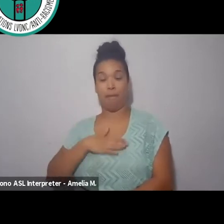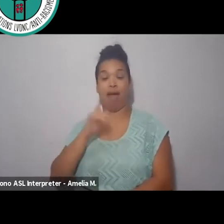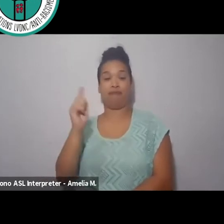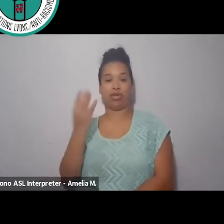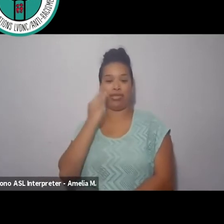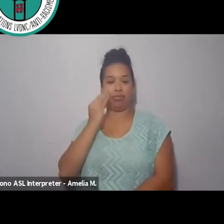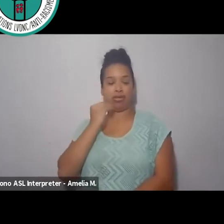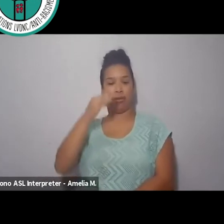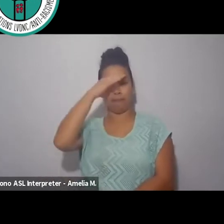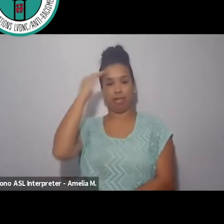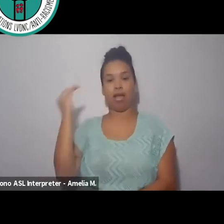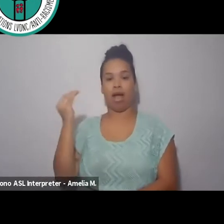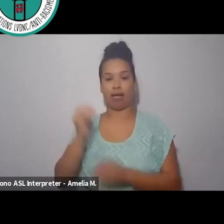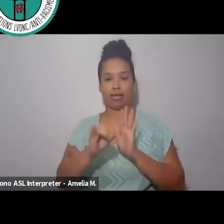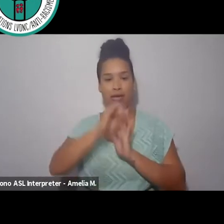and being identified as that in a negative way.